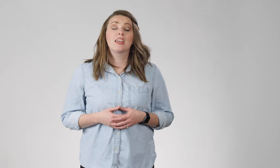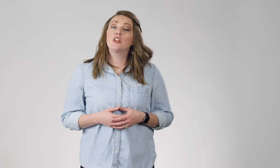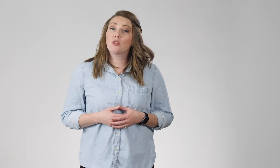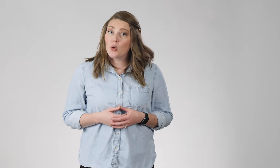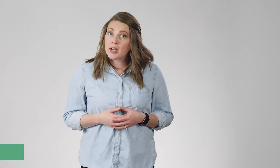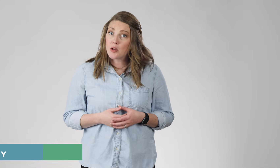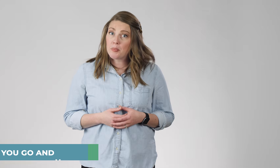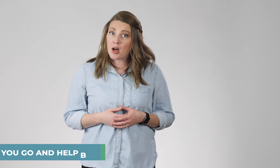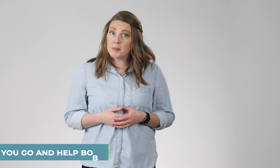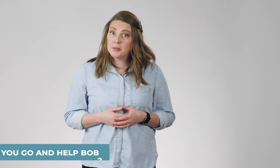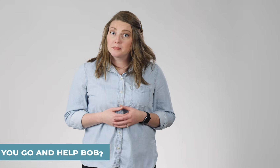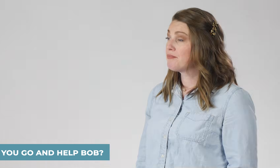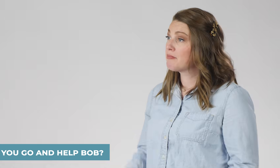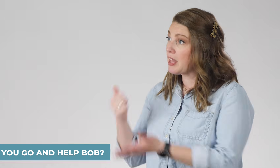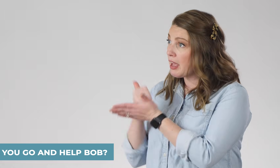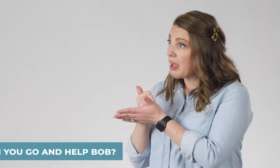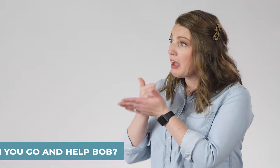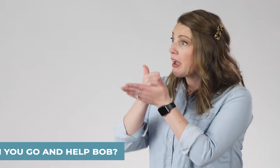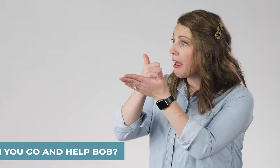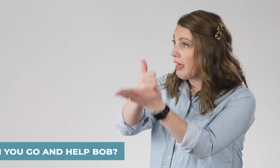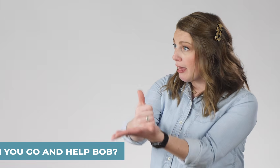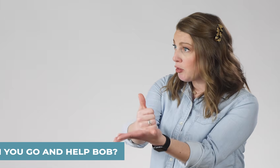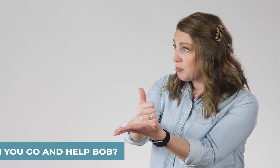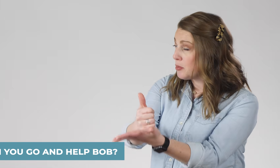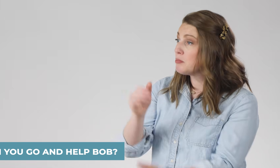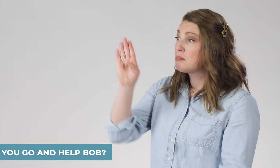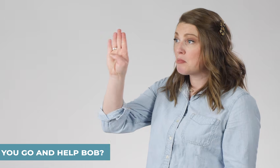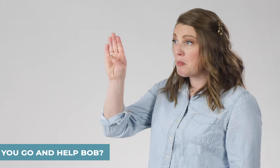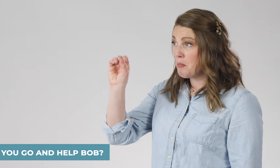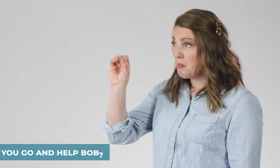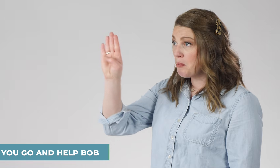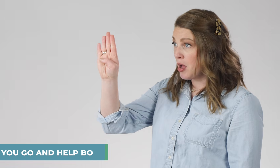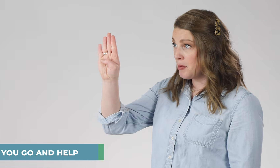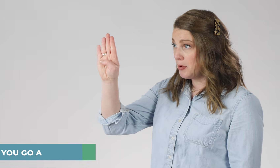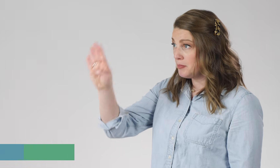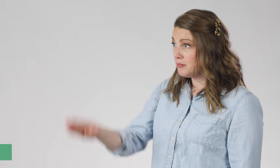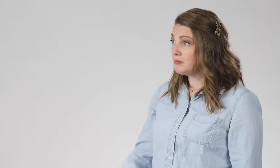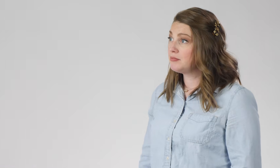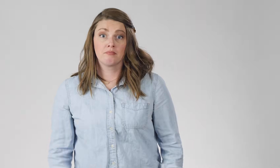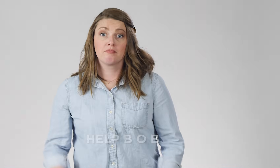Can you go and help Bob? 'Help Bob?'